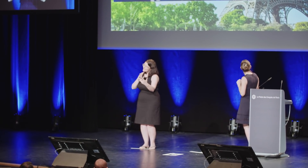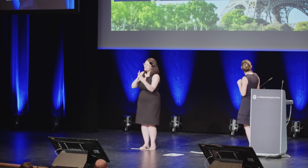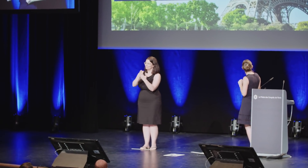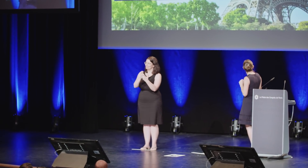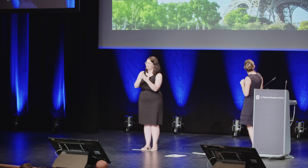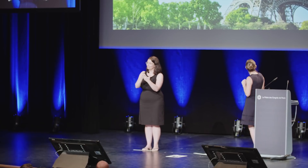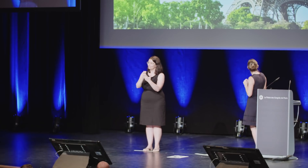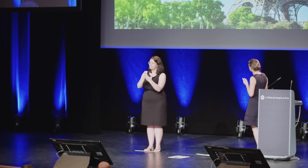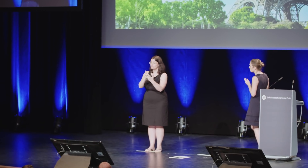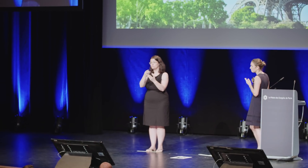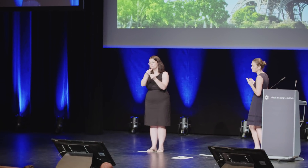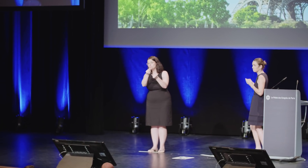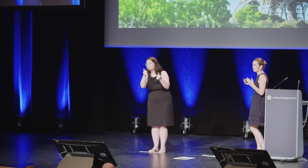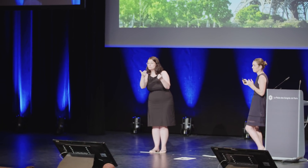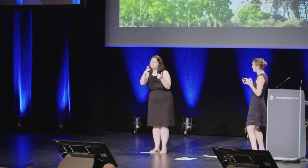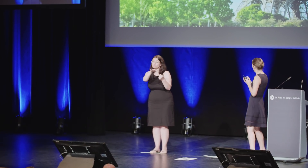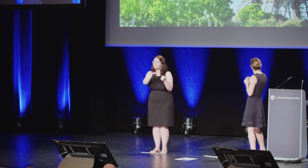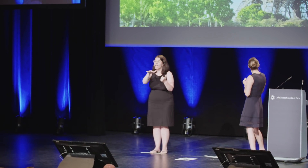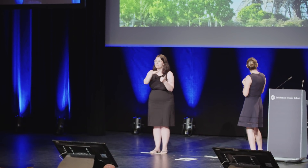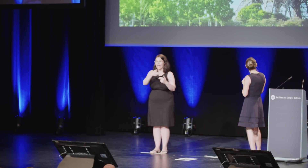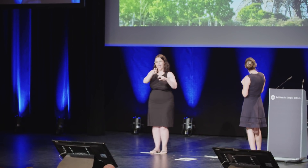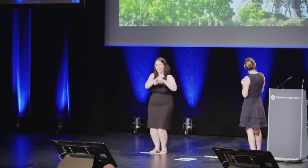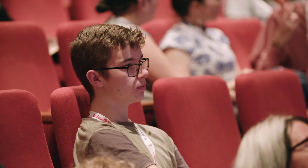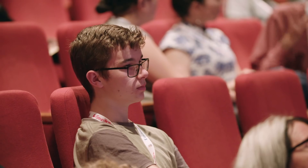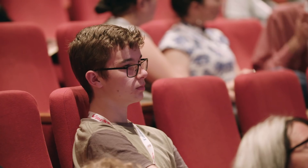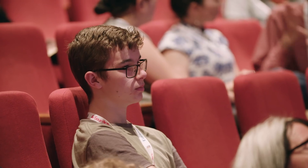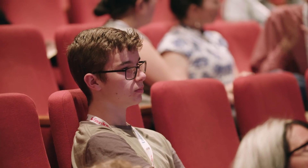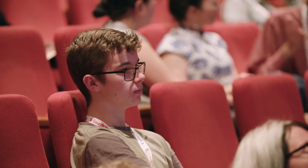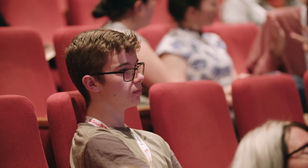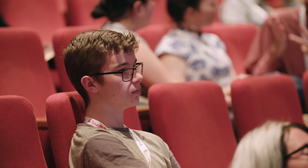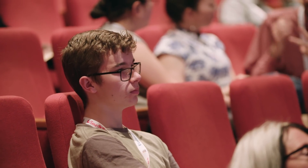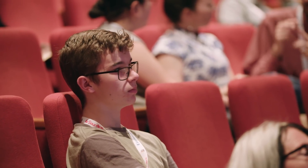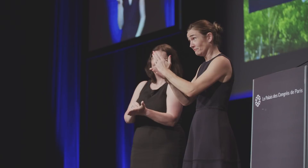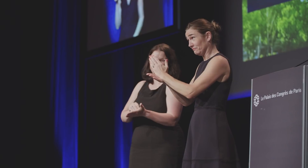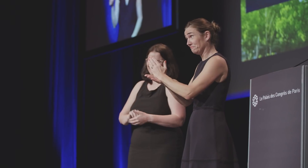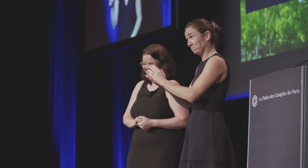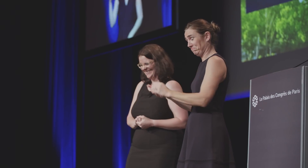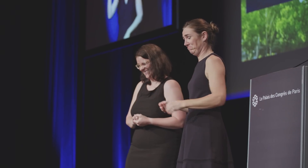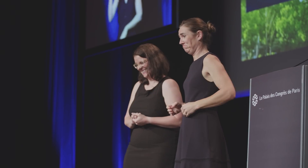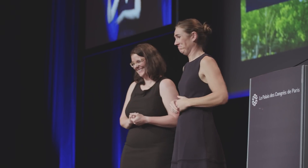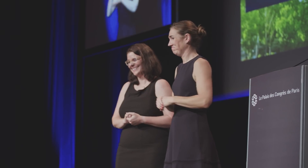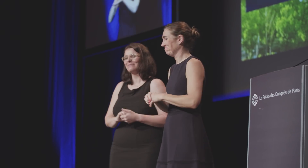It's a very flexible, intelligent service that caters to the needs of the individual parents and families.